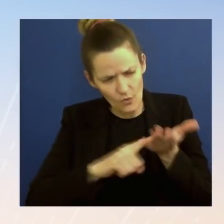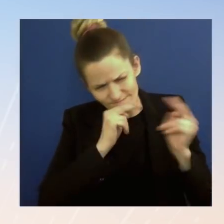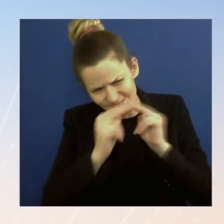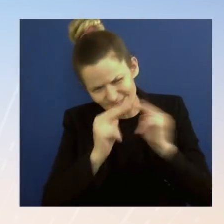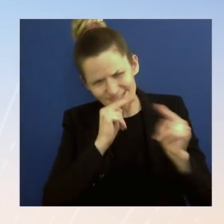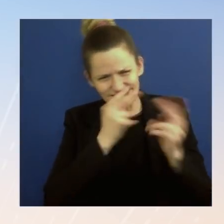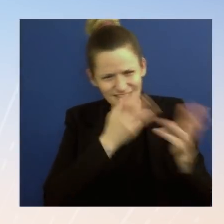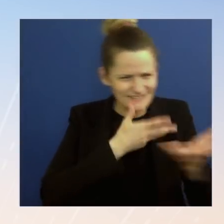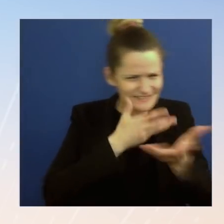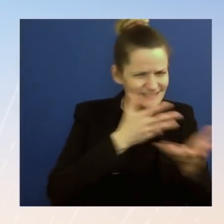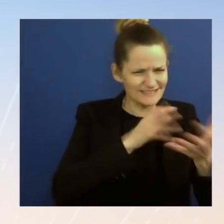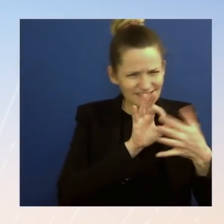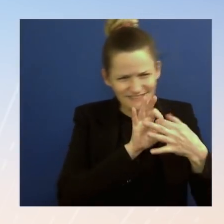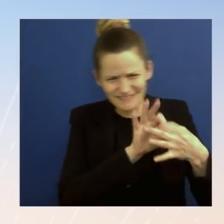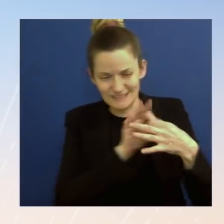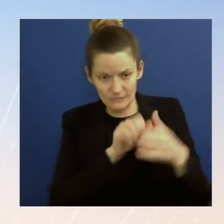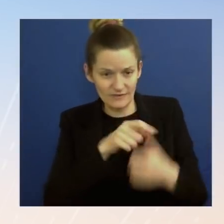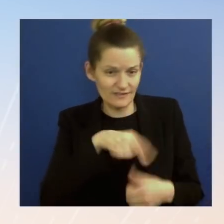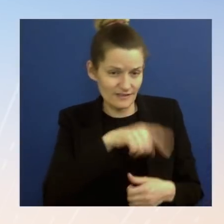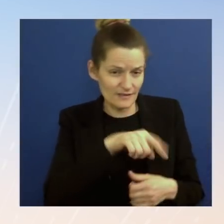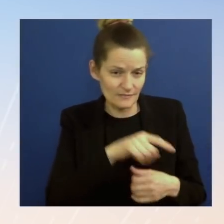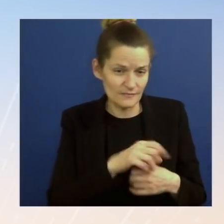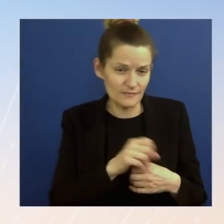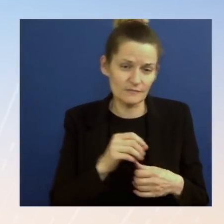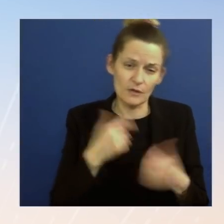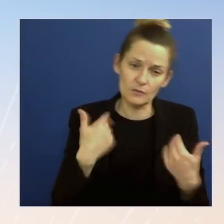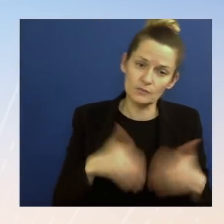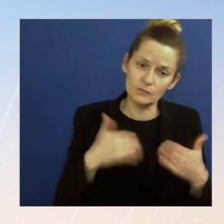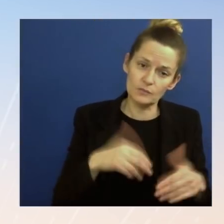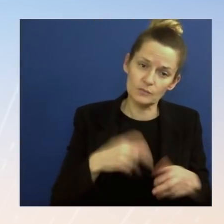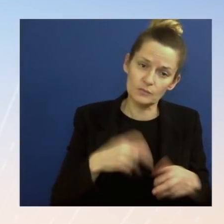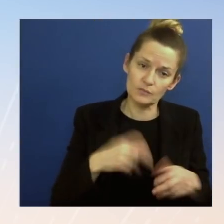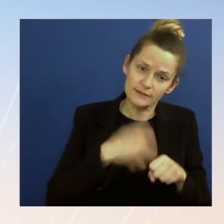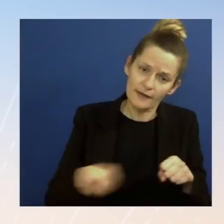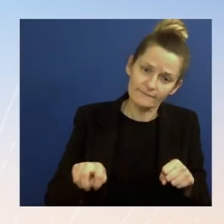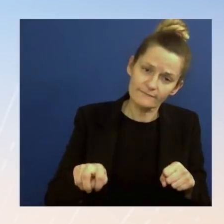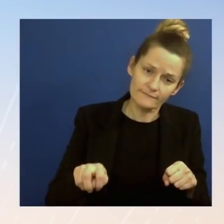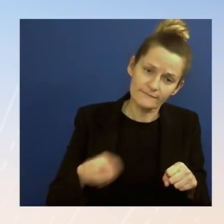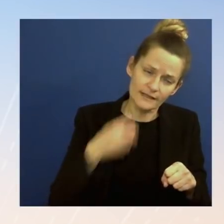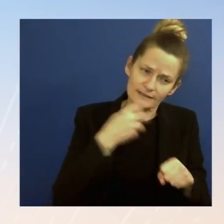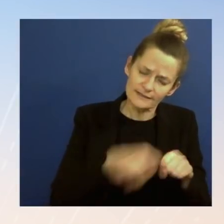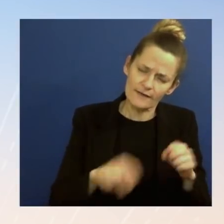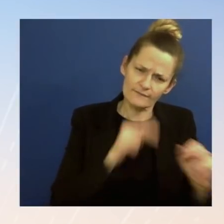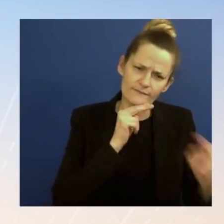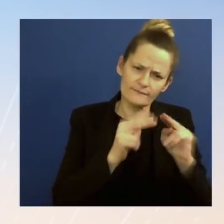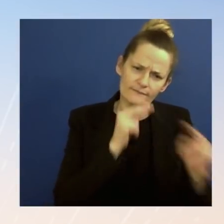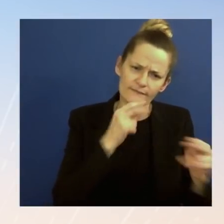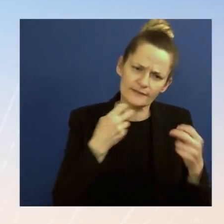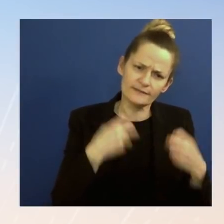parts of the conversation -- negotiations to be happening at the end. The Press: And then, just on Ukraine: South African President Cyril Ramaphosa